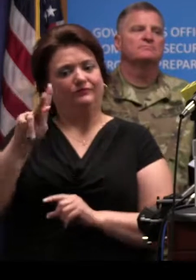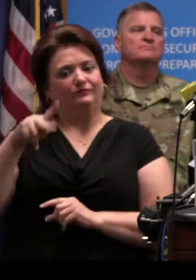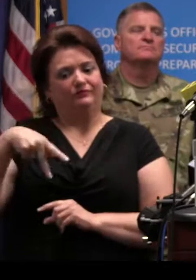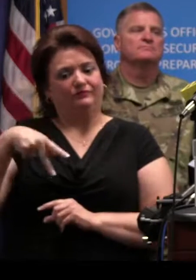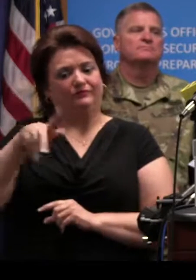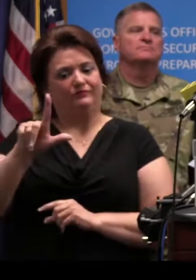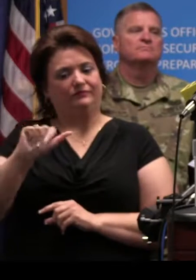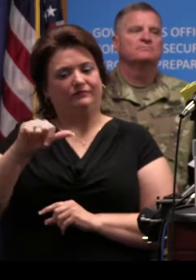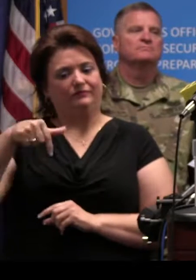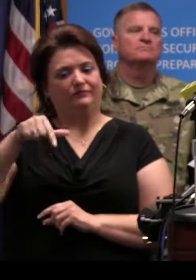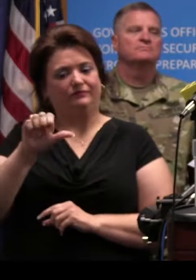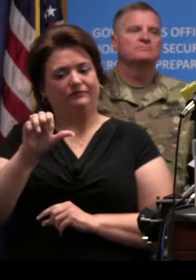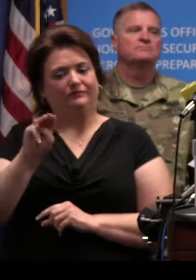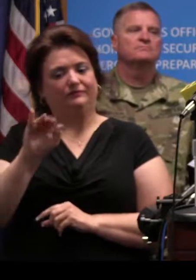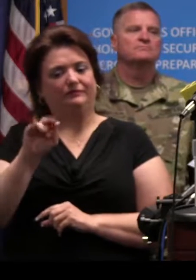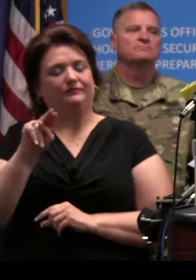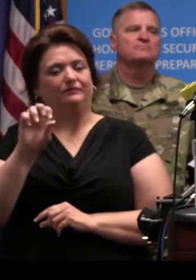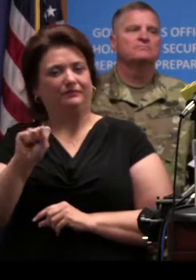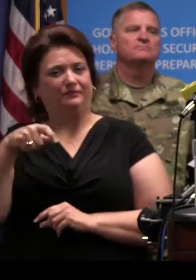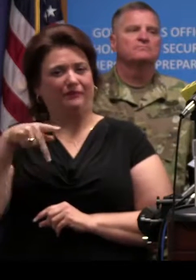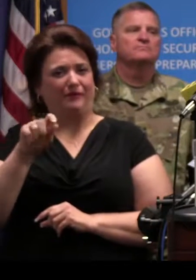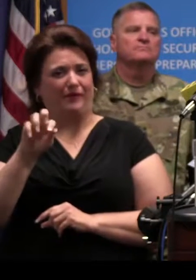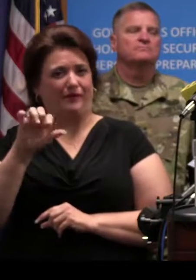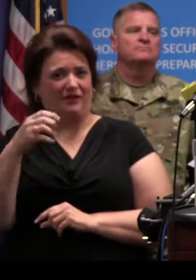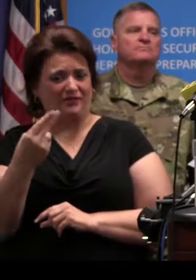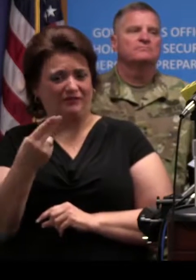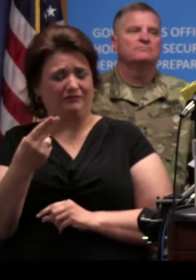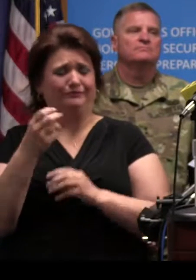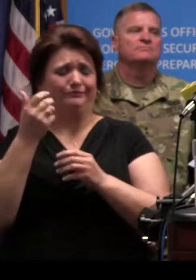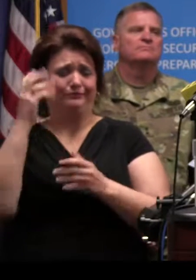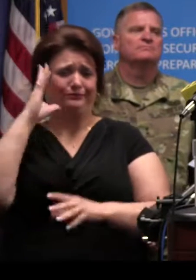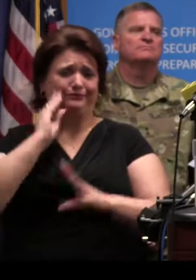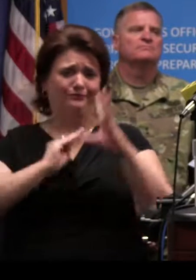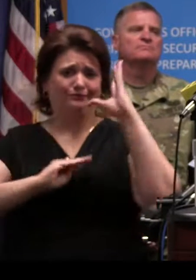went through a number of disaster declarations while he was there he's